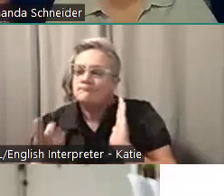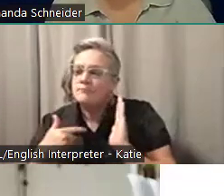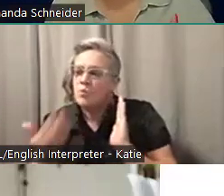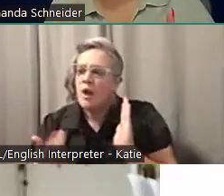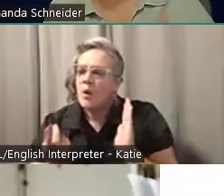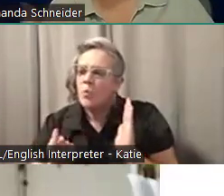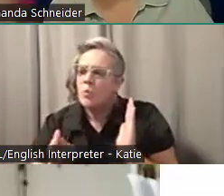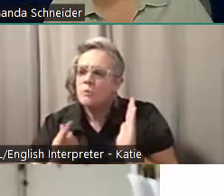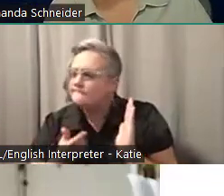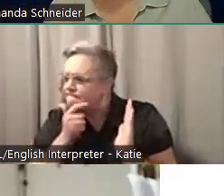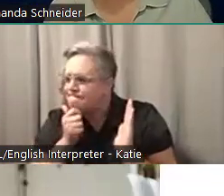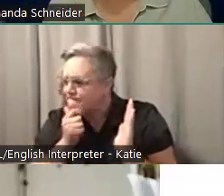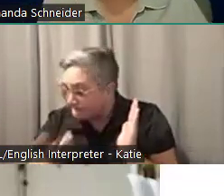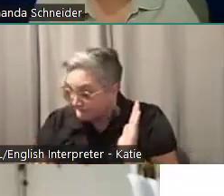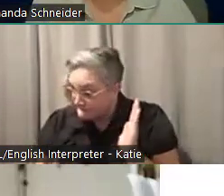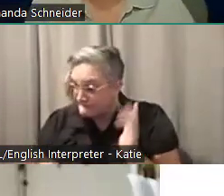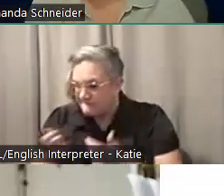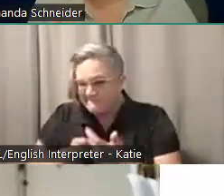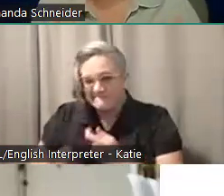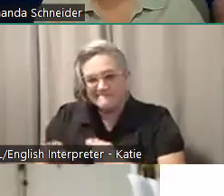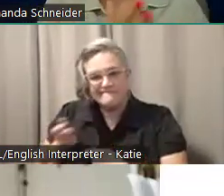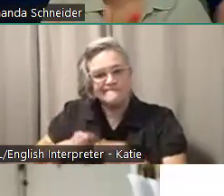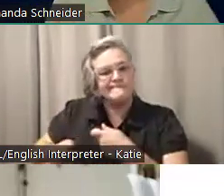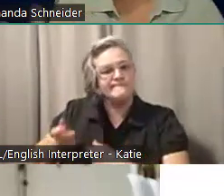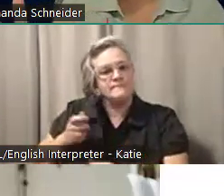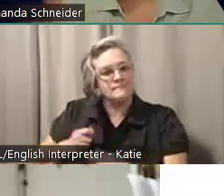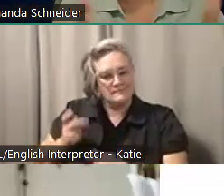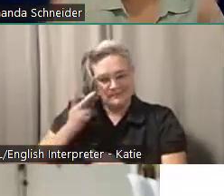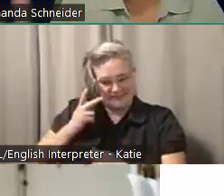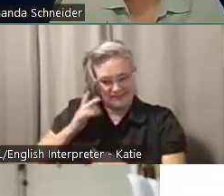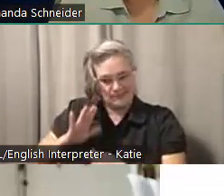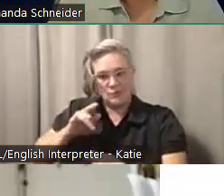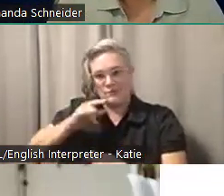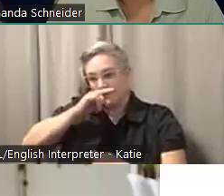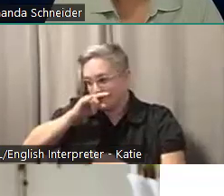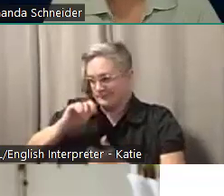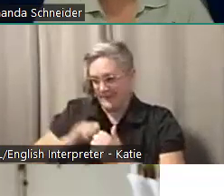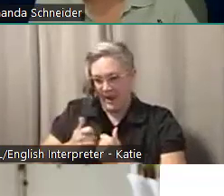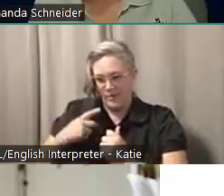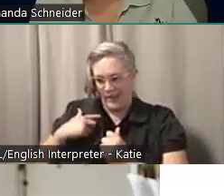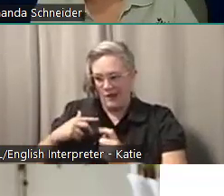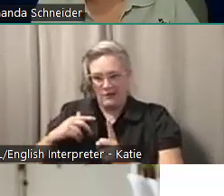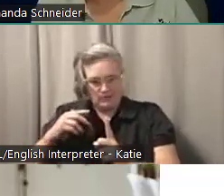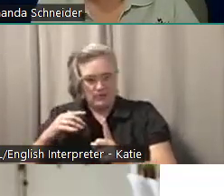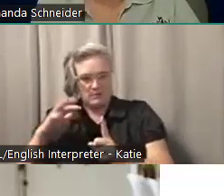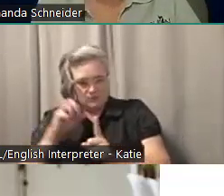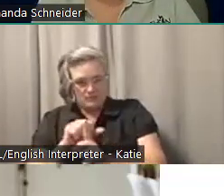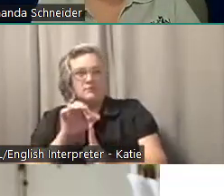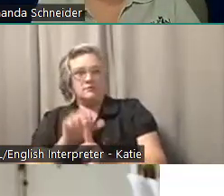Those are just some ways that you can check to see how how well your student… your child is following on the story,